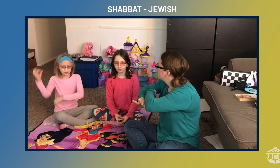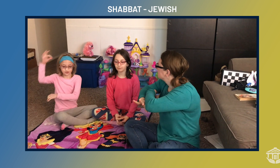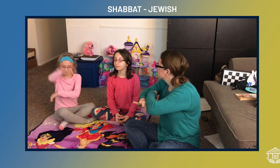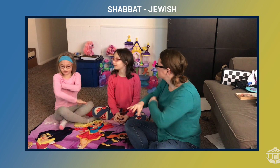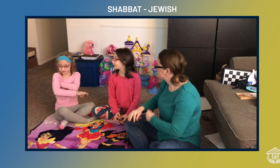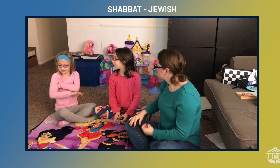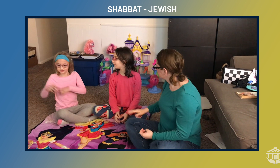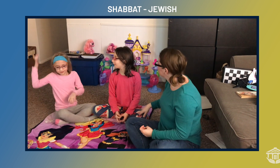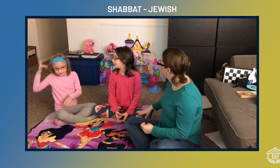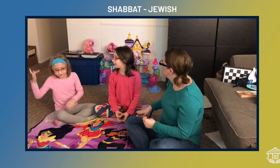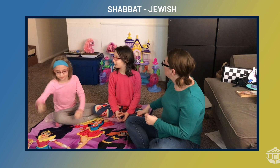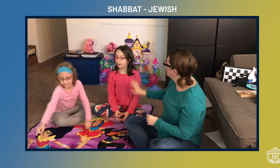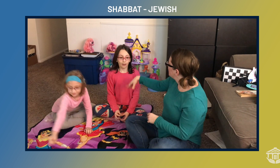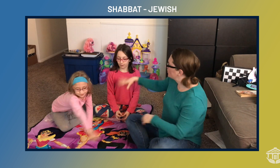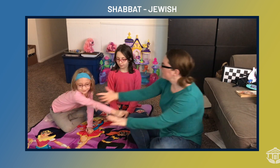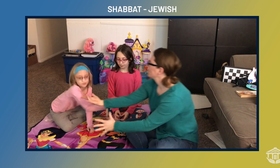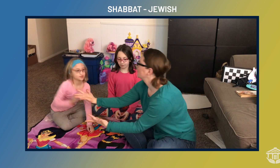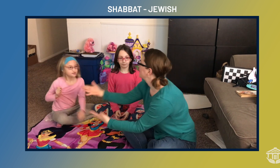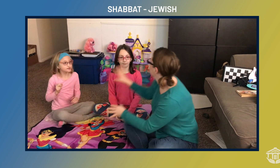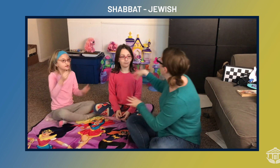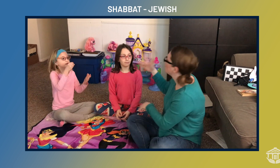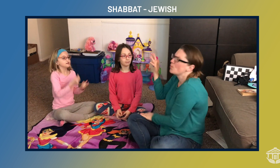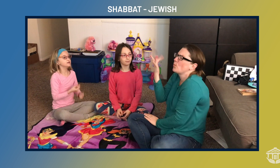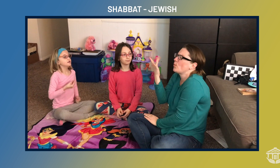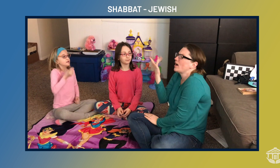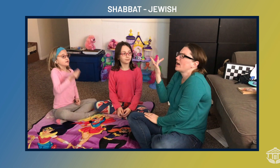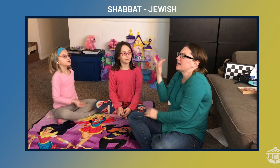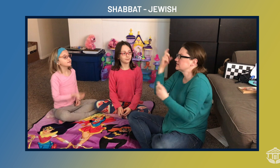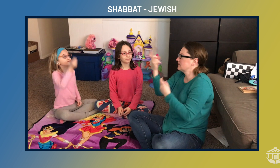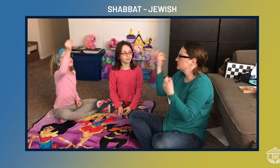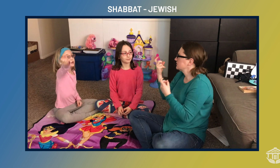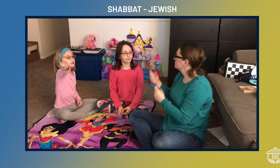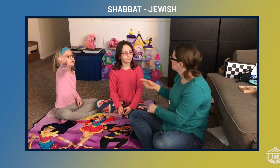Shabbat with all of this, that's true, but why do we celebrate it?”